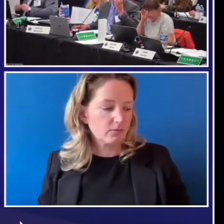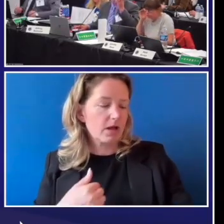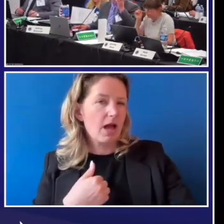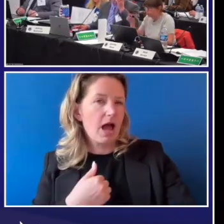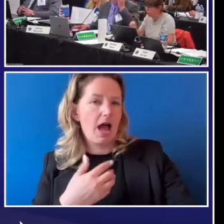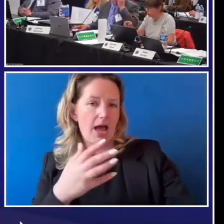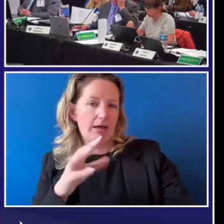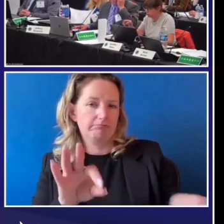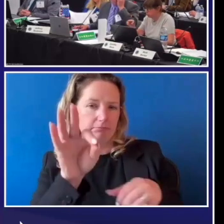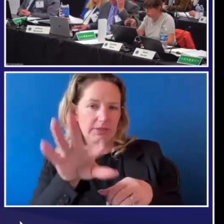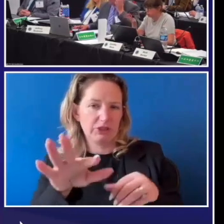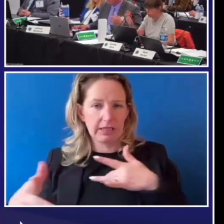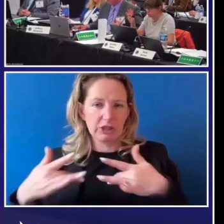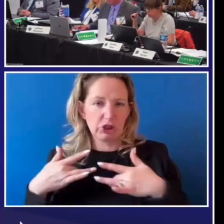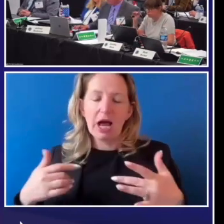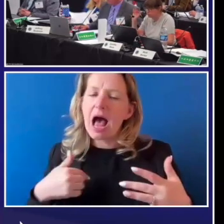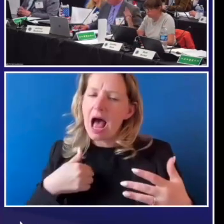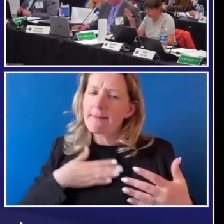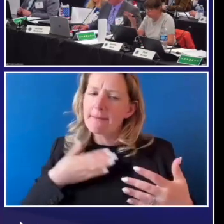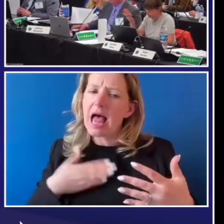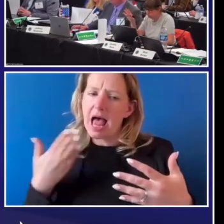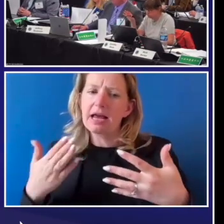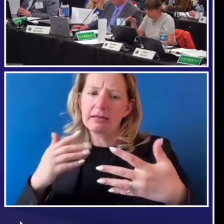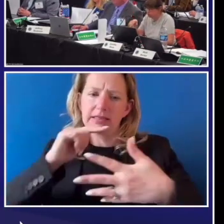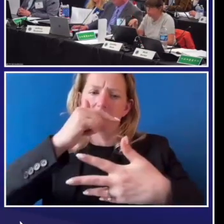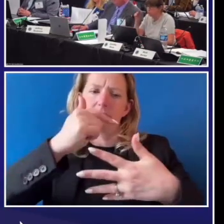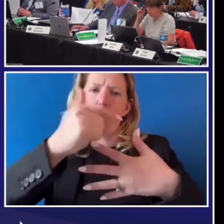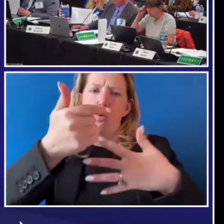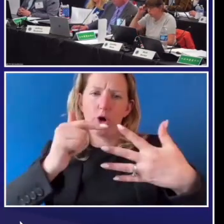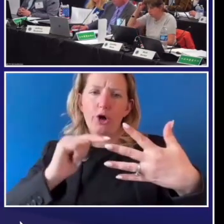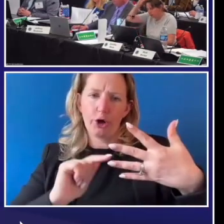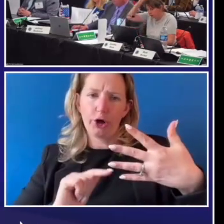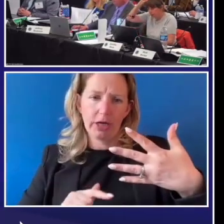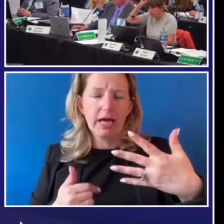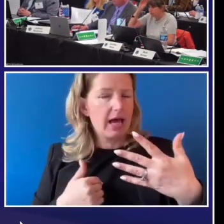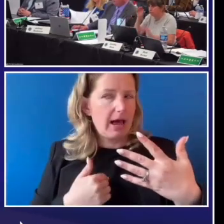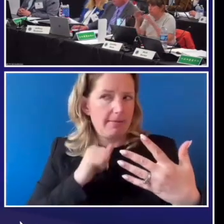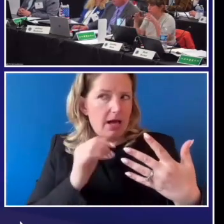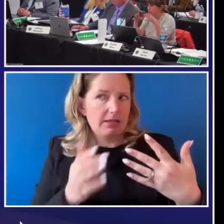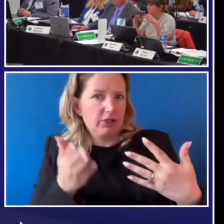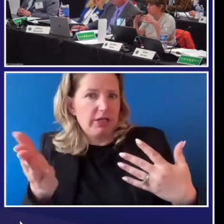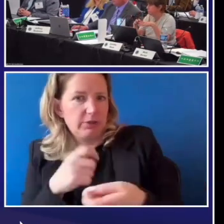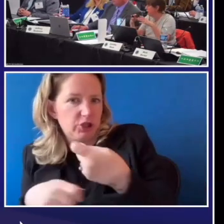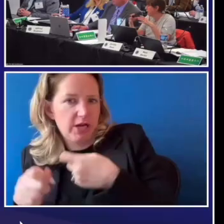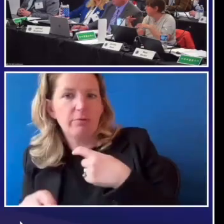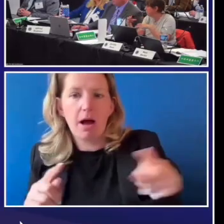I'm glad we're going in order, so I'm not suggesting we pivot, but as Heather points out, there's like, it's thematic throughout.